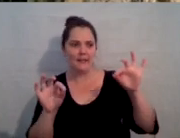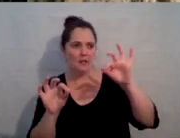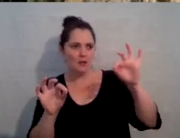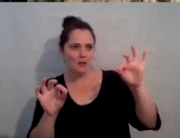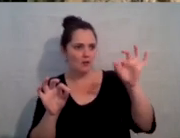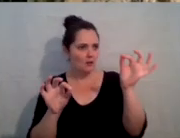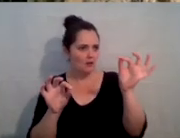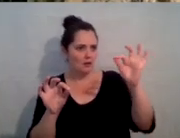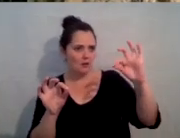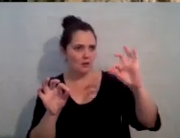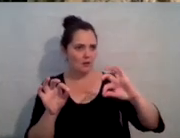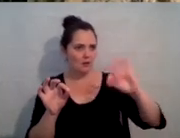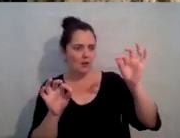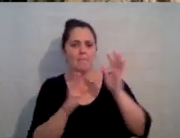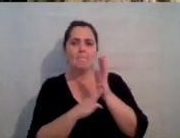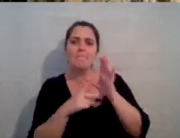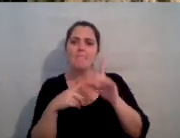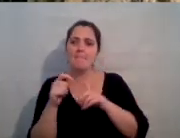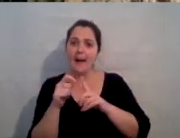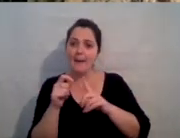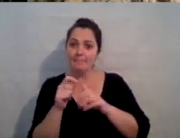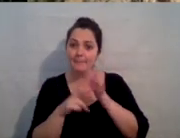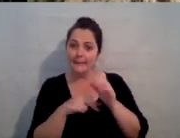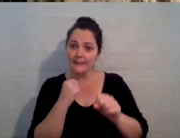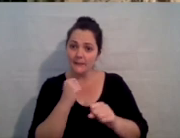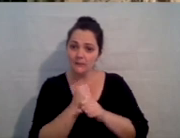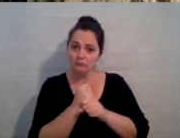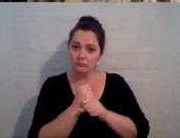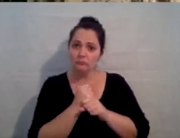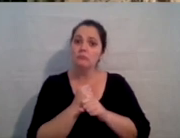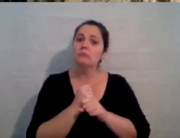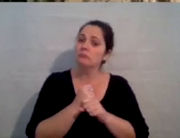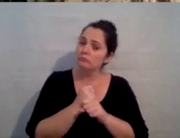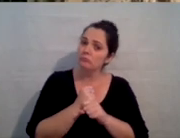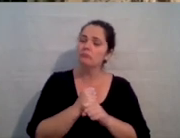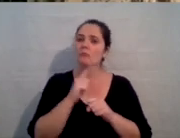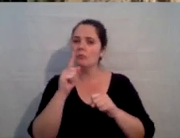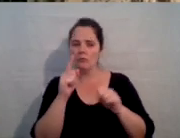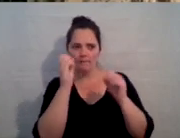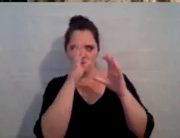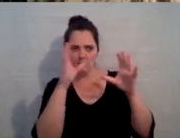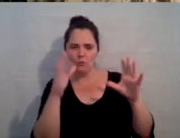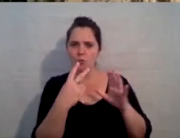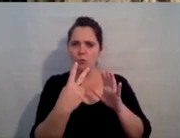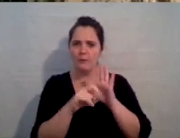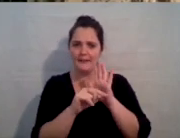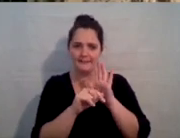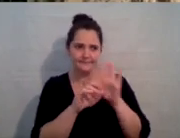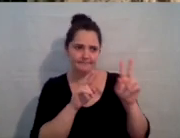measuring and comparing and getting that idea in your mind of the pose. Then when you start drawing, you're working deductively